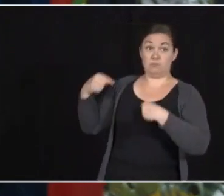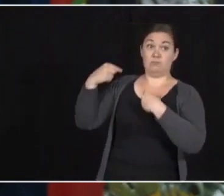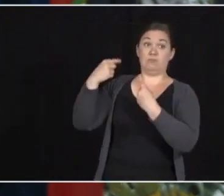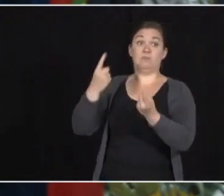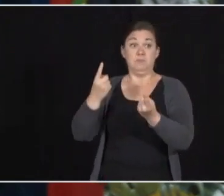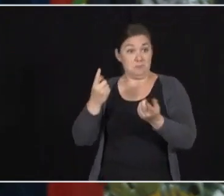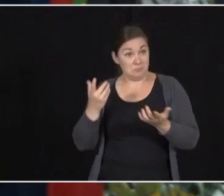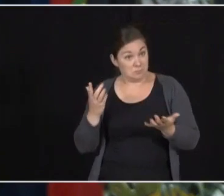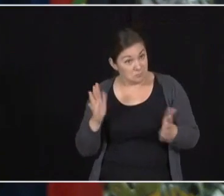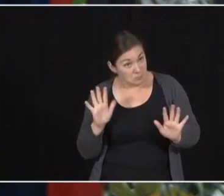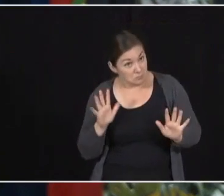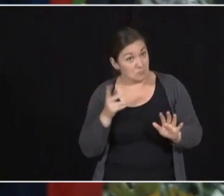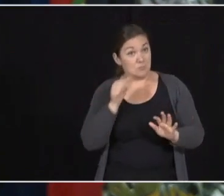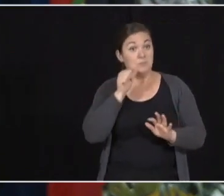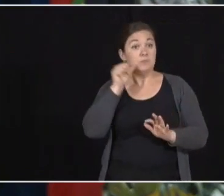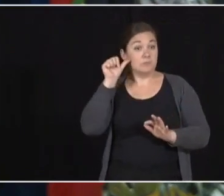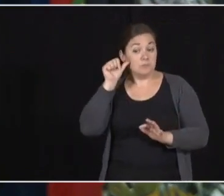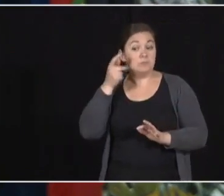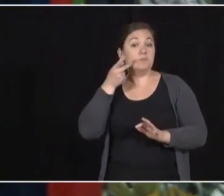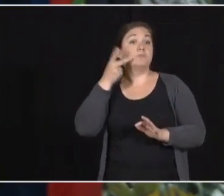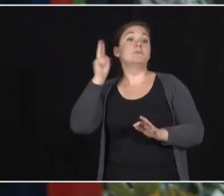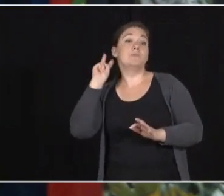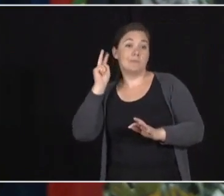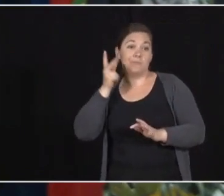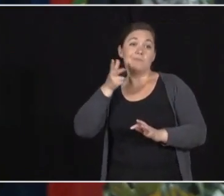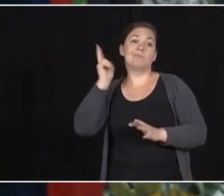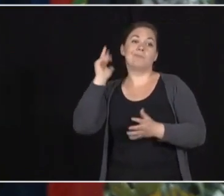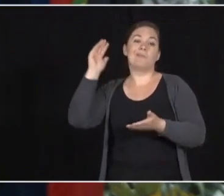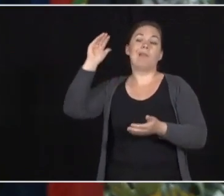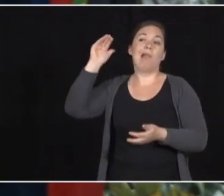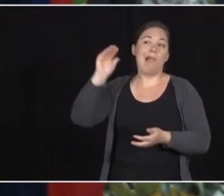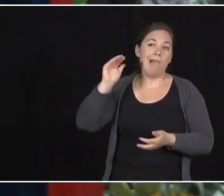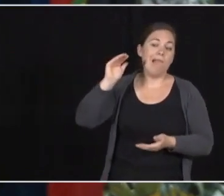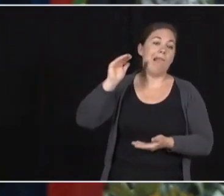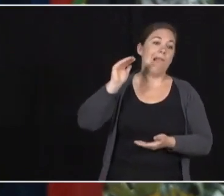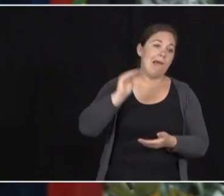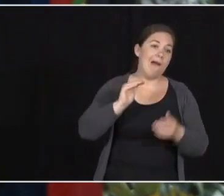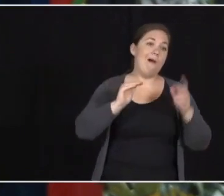at least the numbers going down. Hopefully we are going to continue on that trend of more testing.